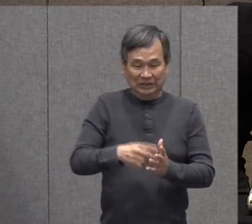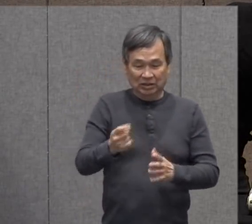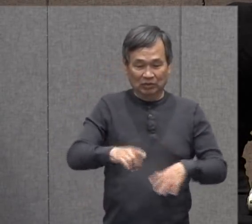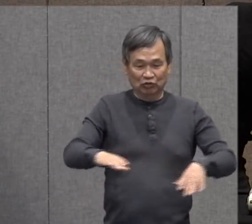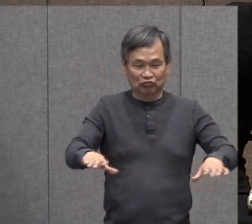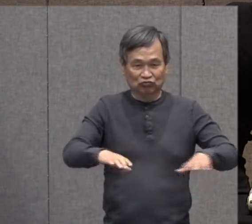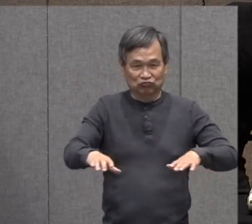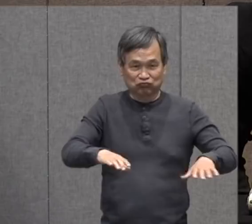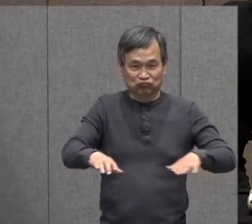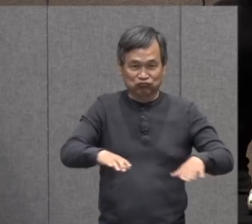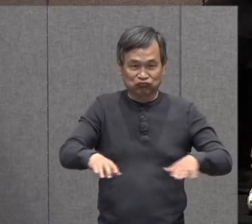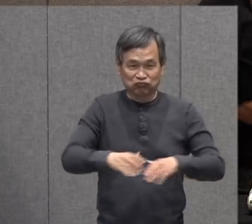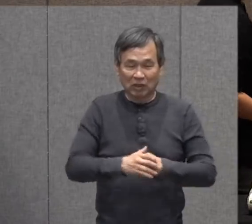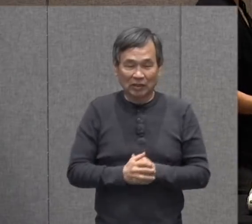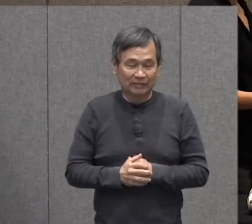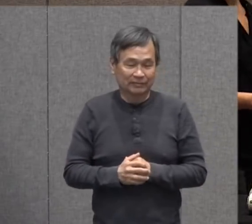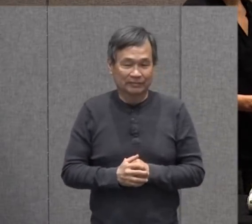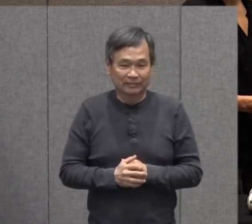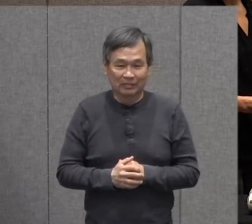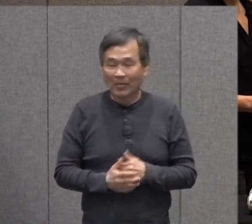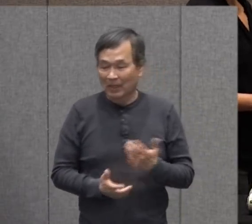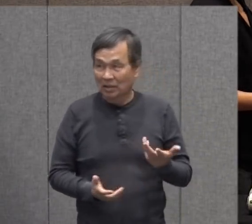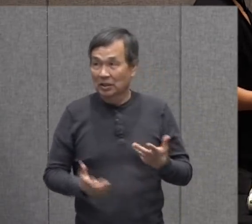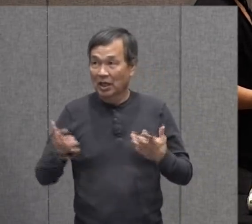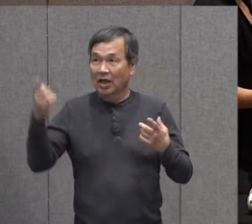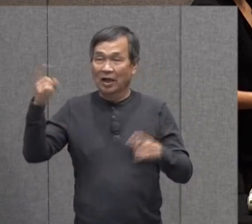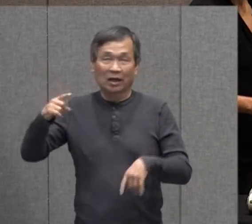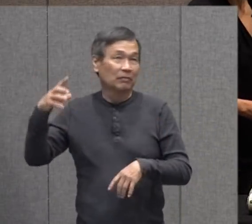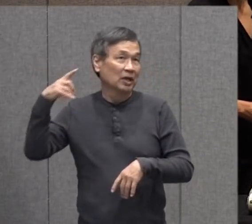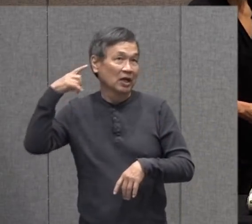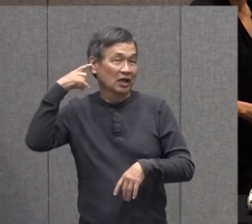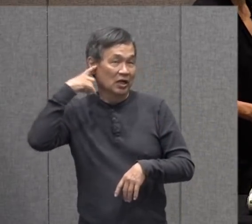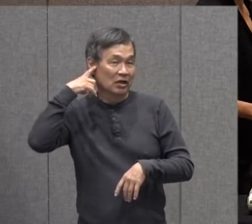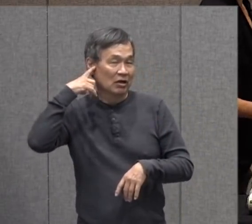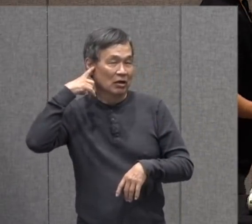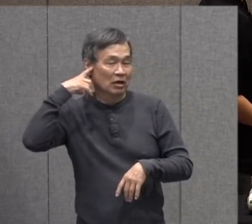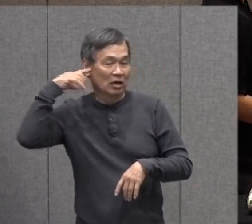and then those sound waves travel through the air and we can hear.